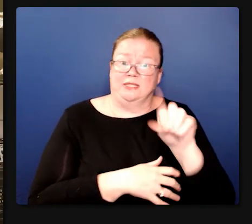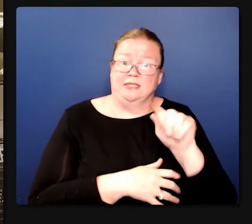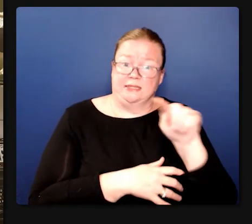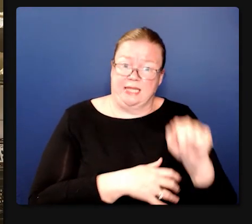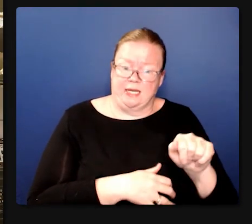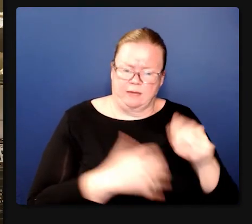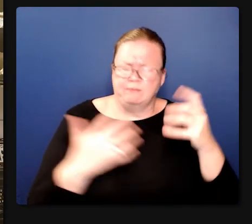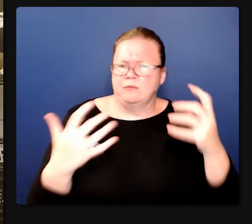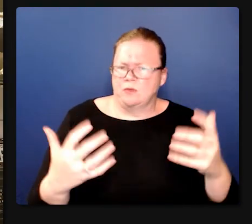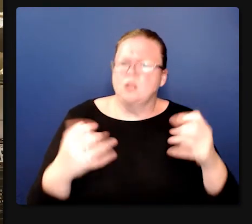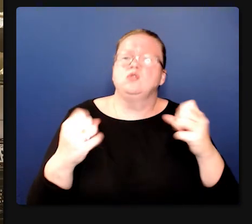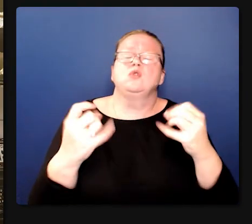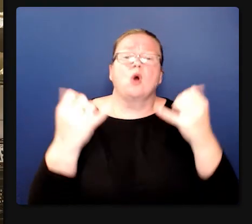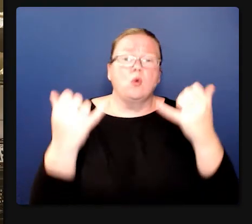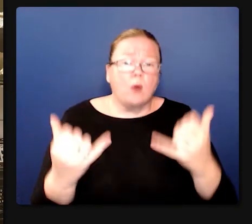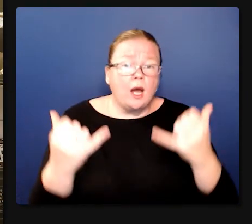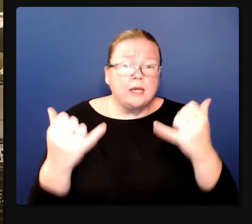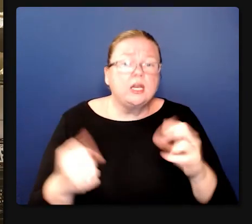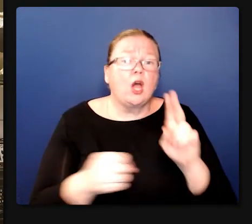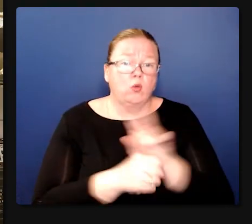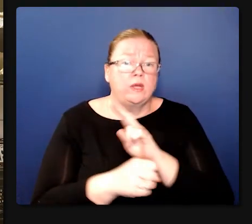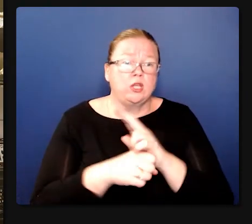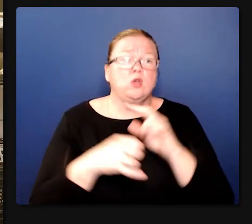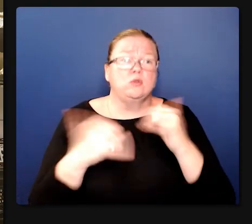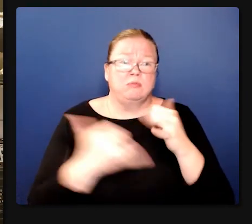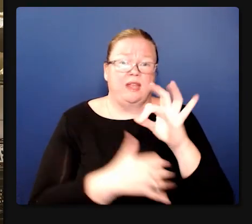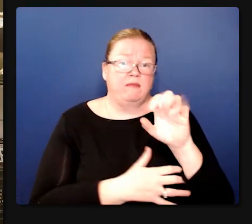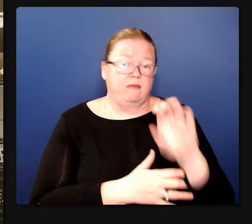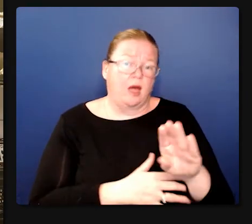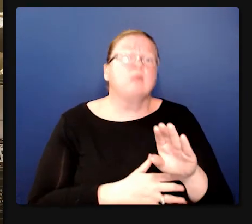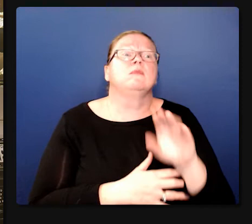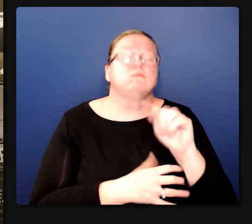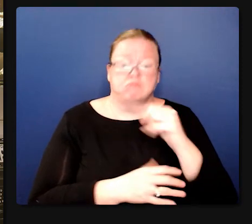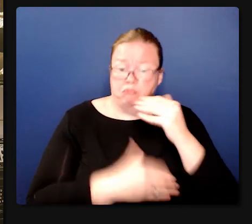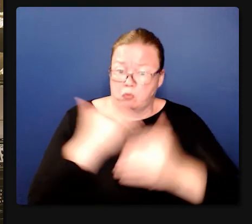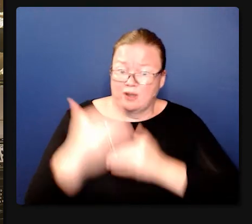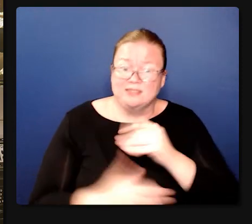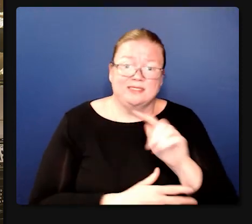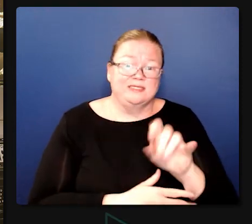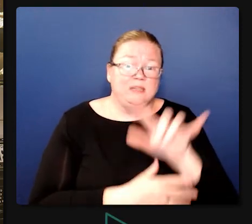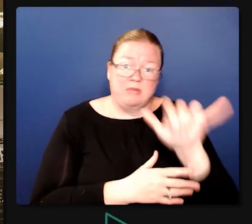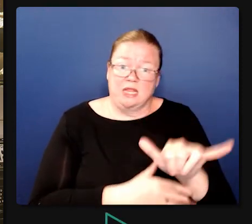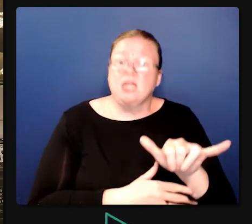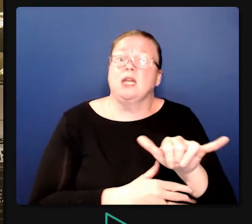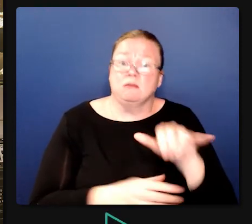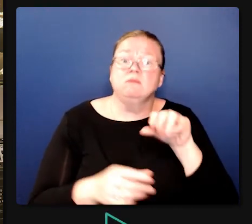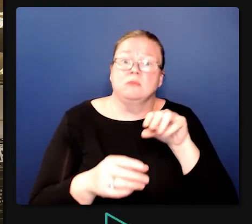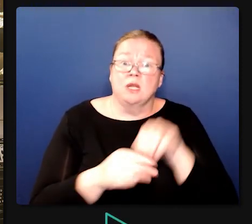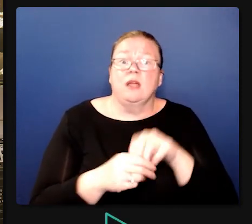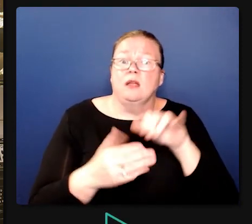So we currently use PlayFab to process telemetry events into Azure Data Explorer.